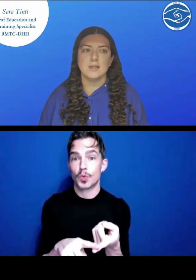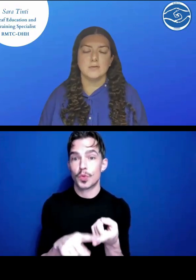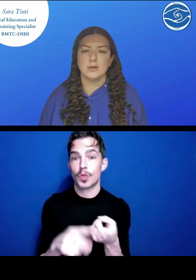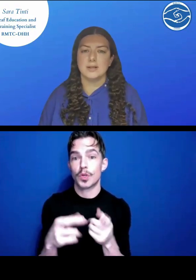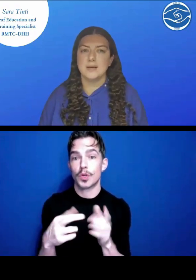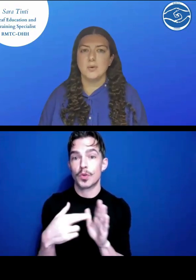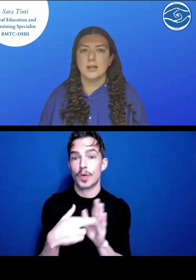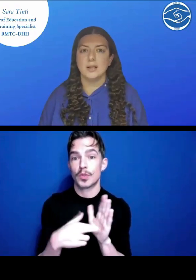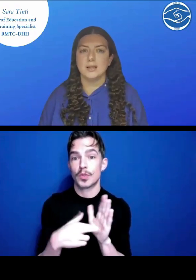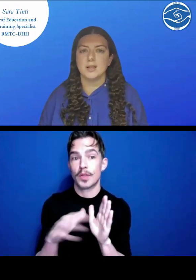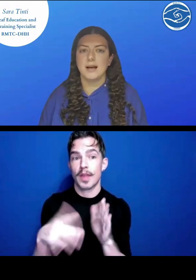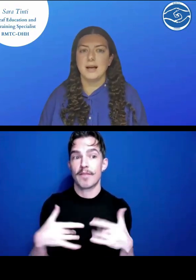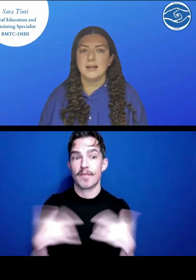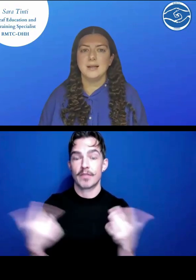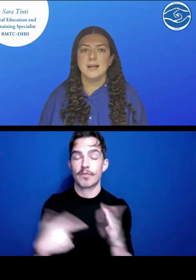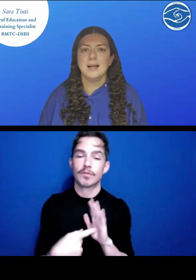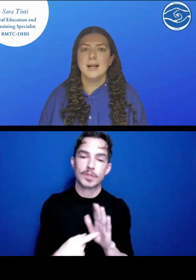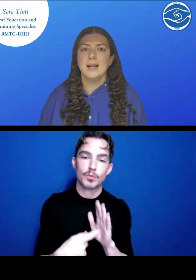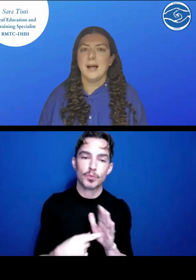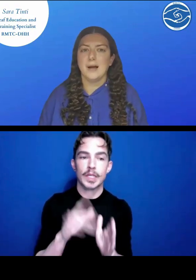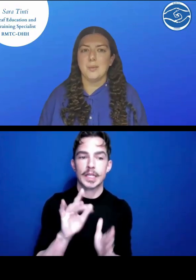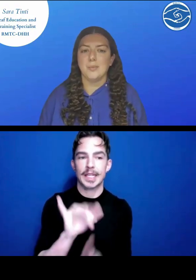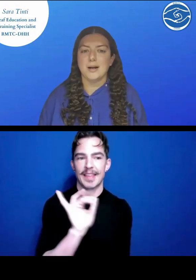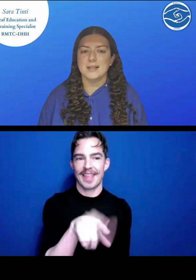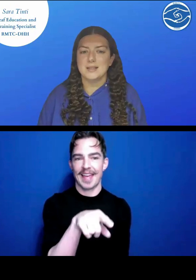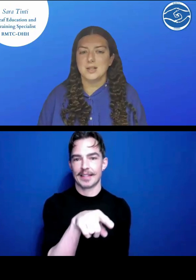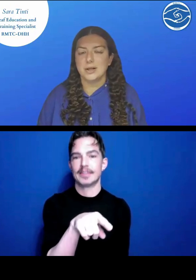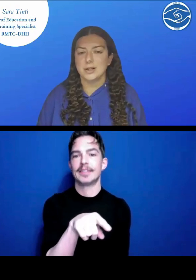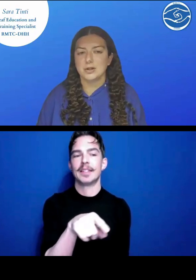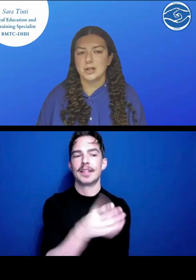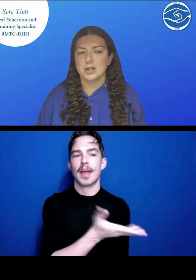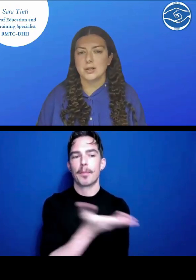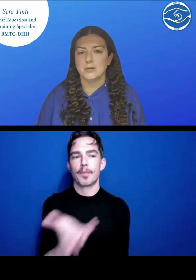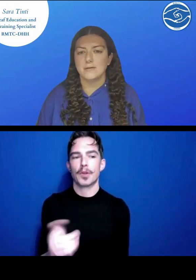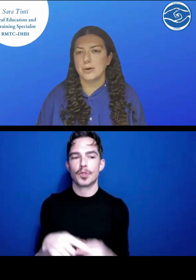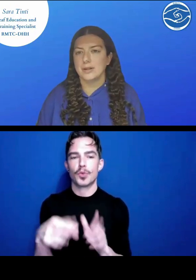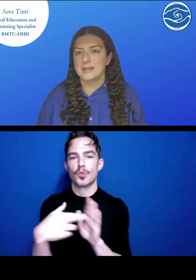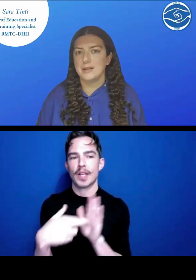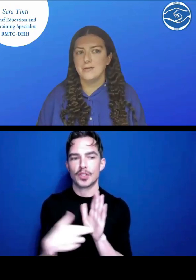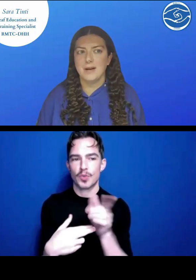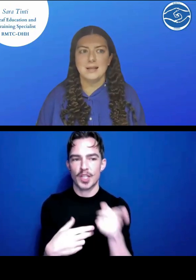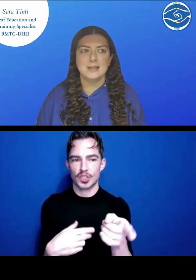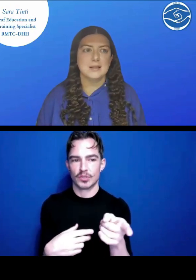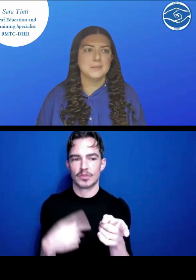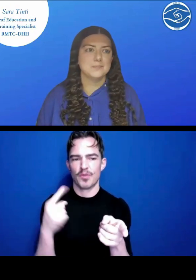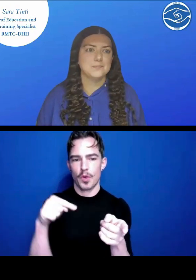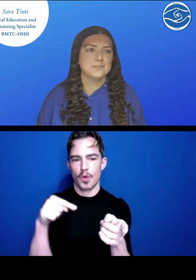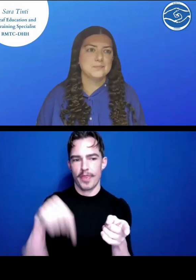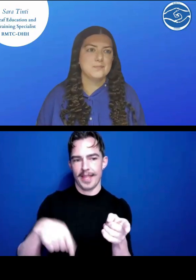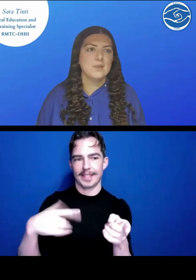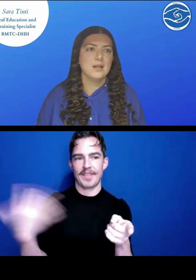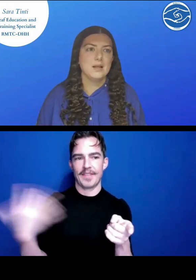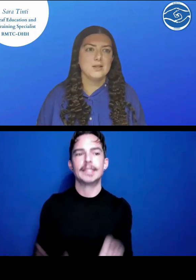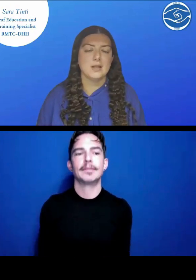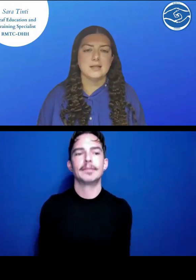event. So for example, we clicked on that and that brought us to the registration for this event. So